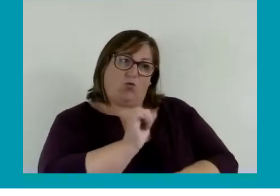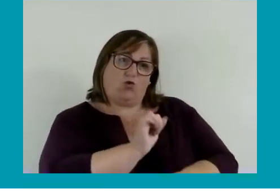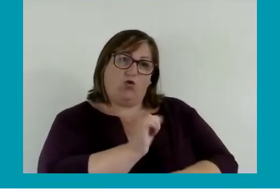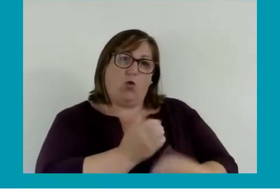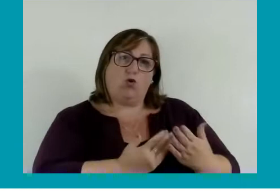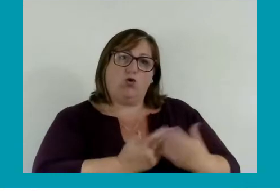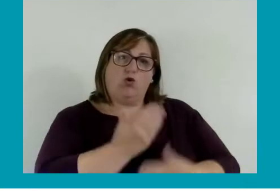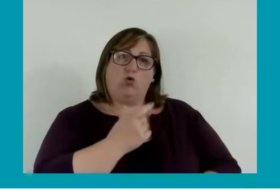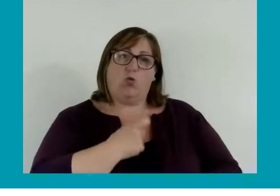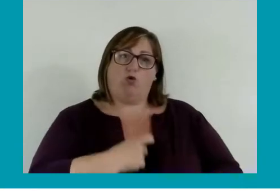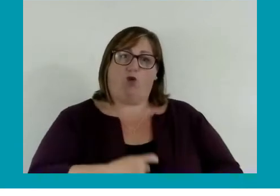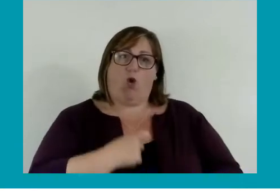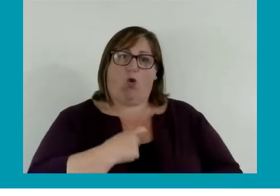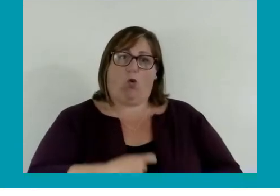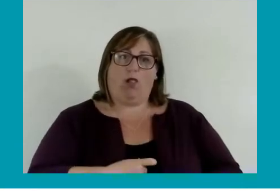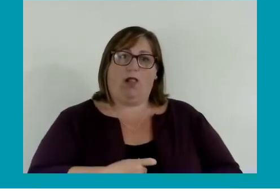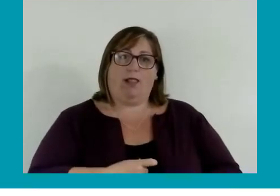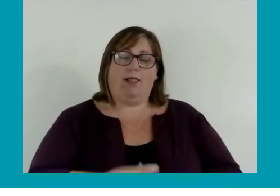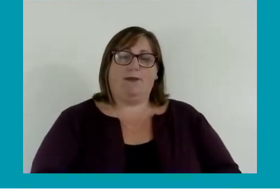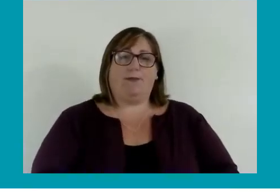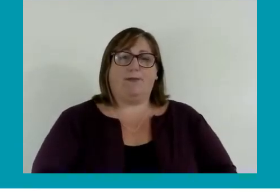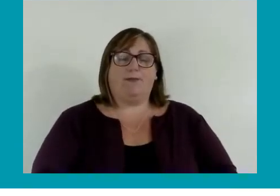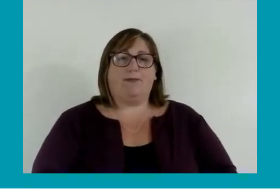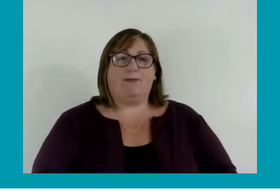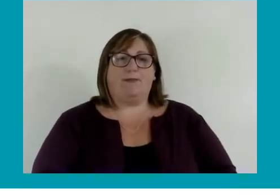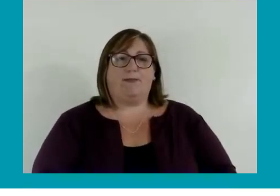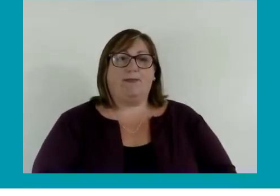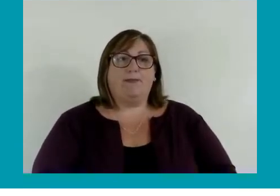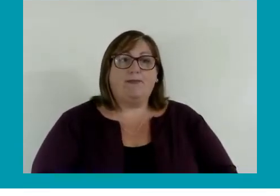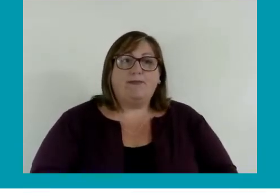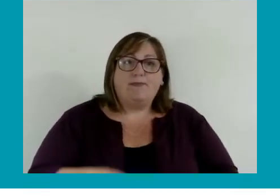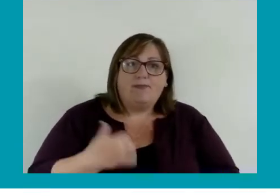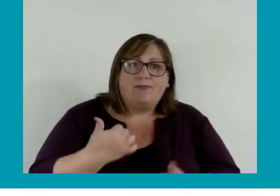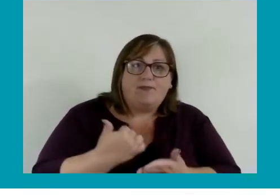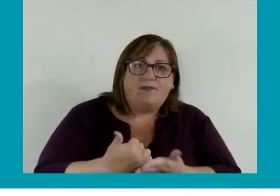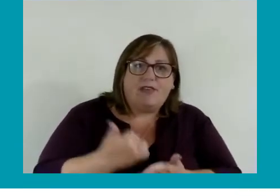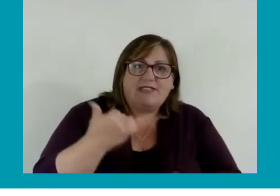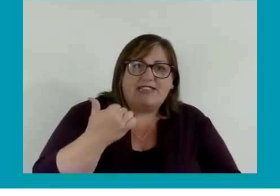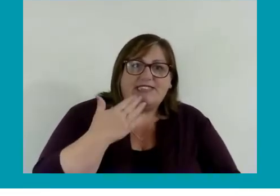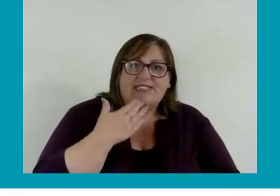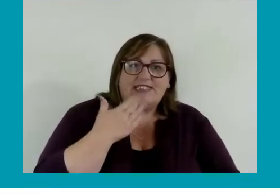fantastic thank you um i can see is probably maybe leaning in on you too a little bit later